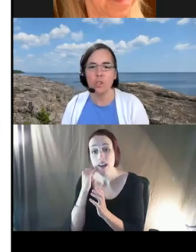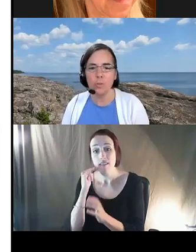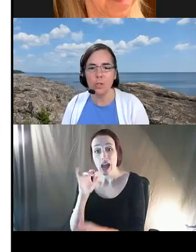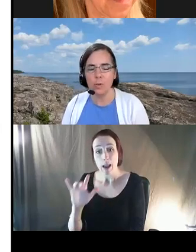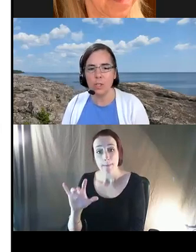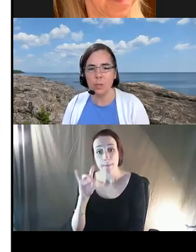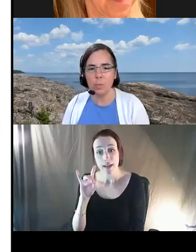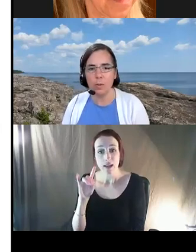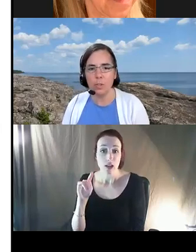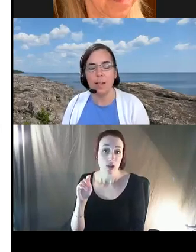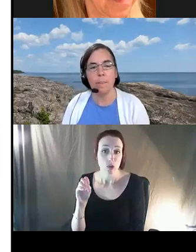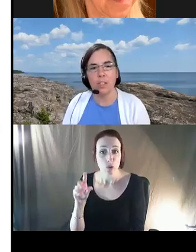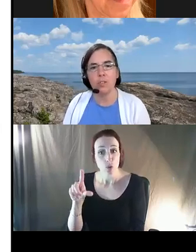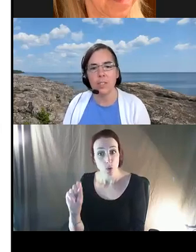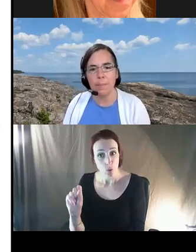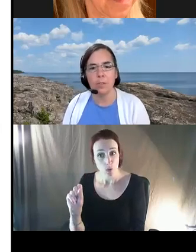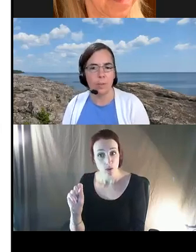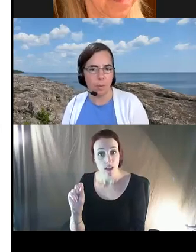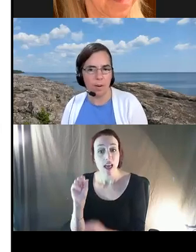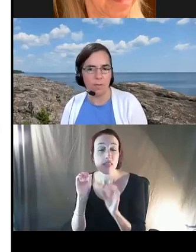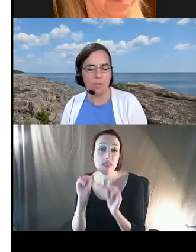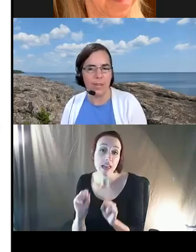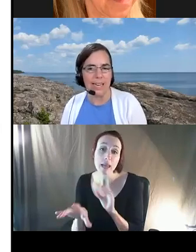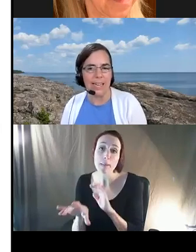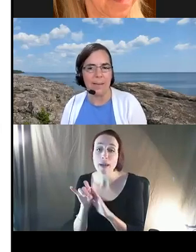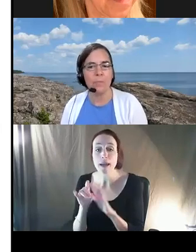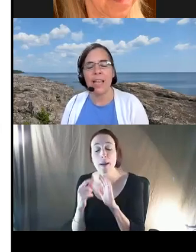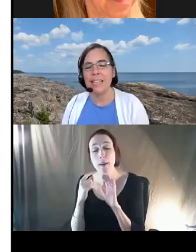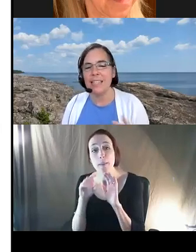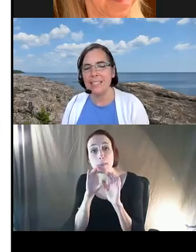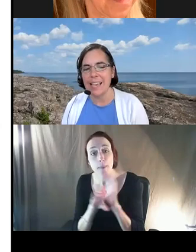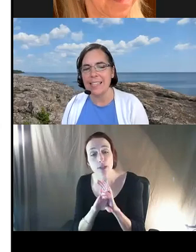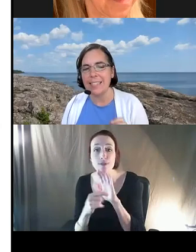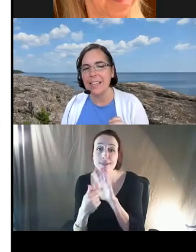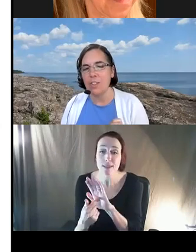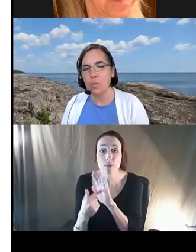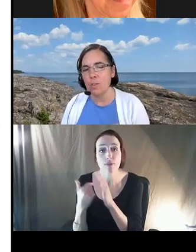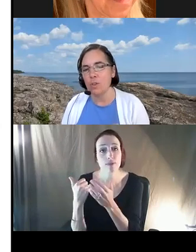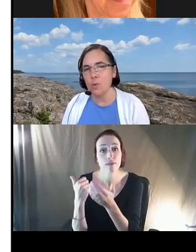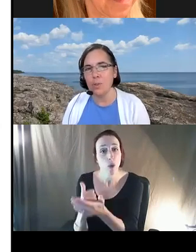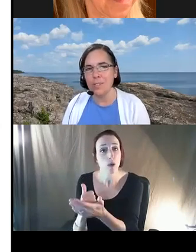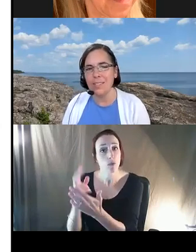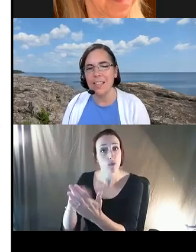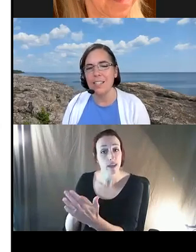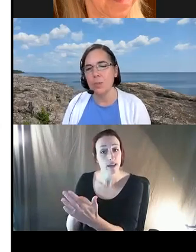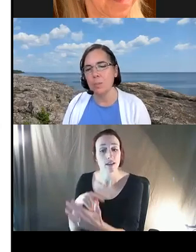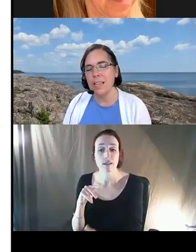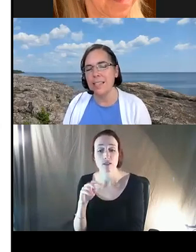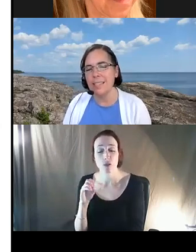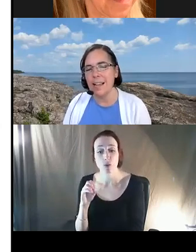choose to expose picture symbol support for reading, and in this case the word "tools" displays